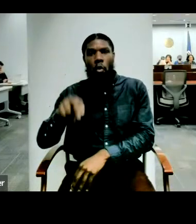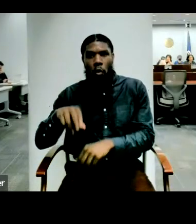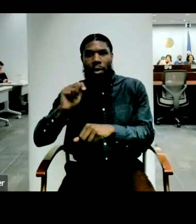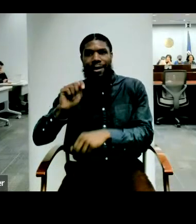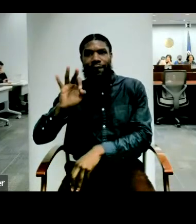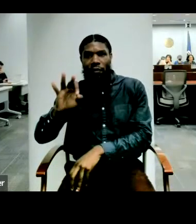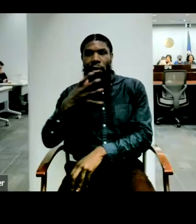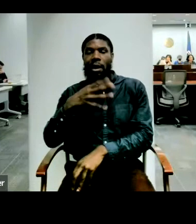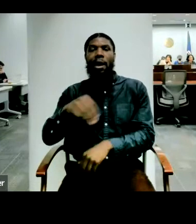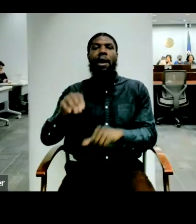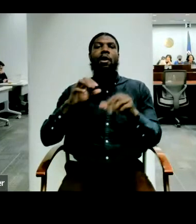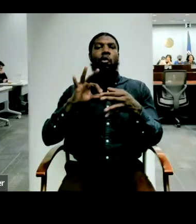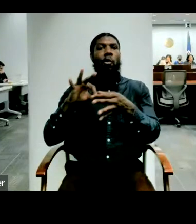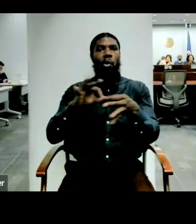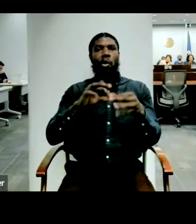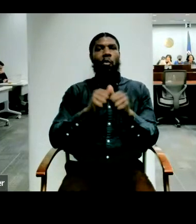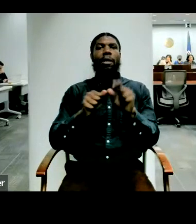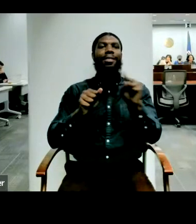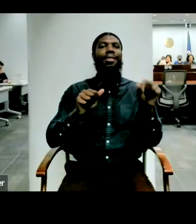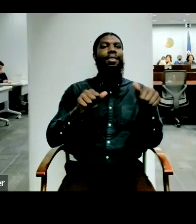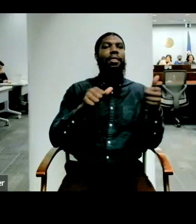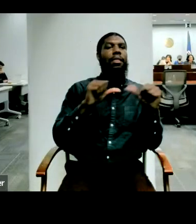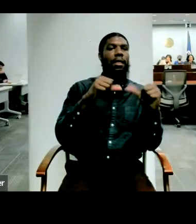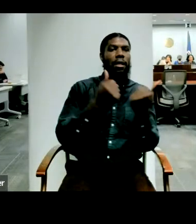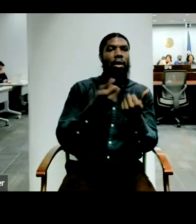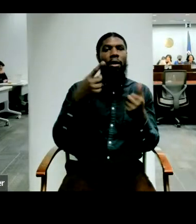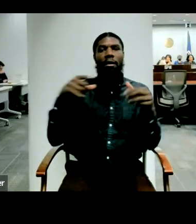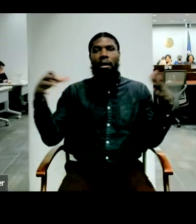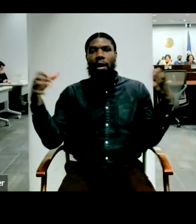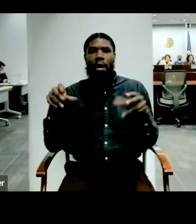with the other agencies to kind of look at this in a systematic way across the country.